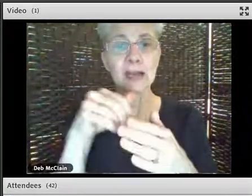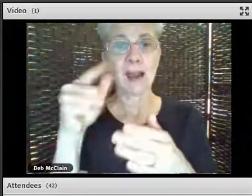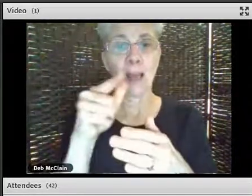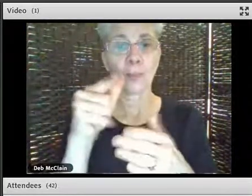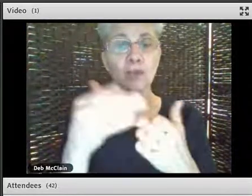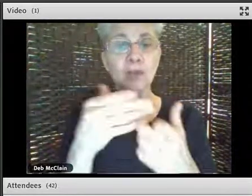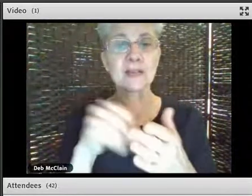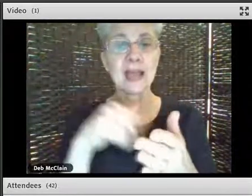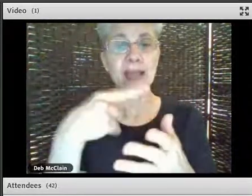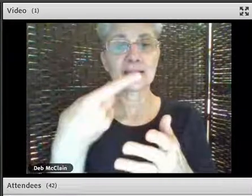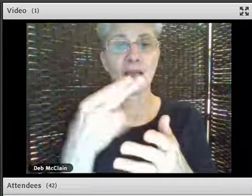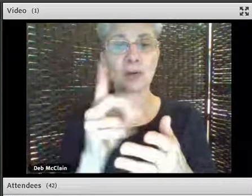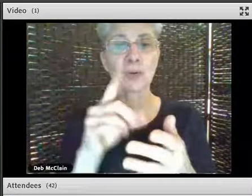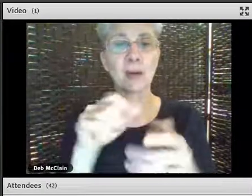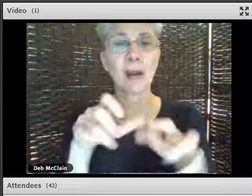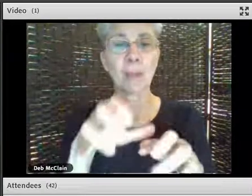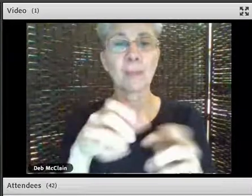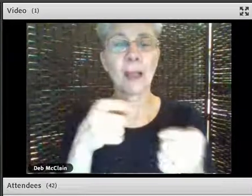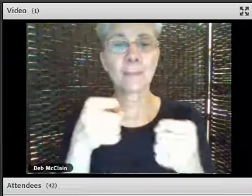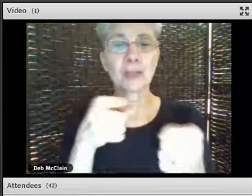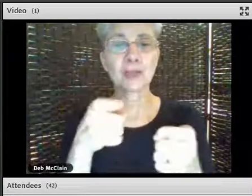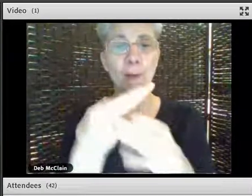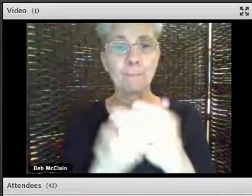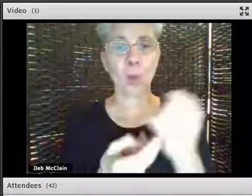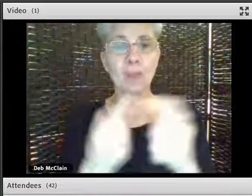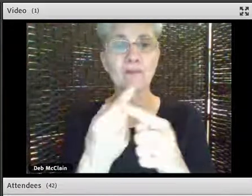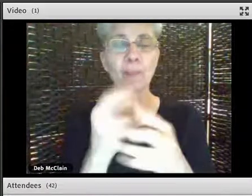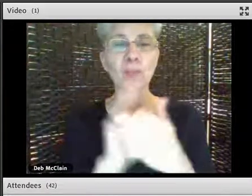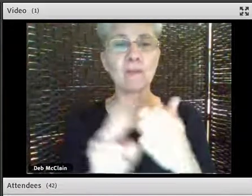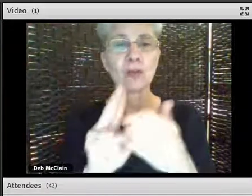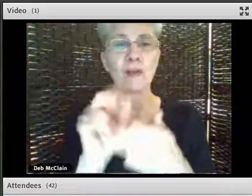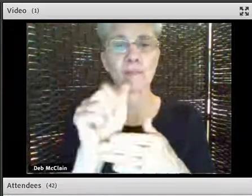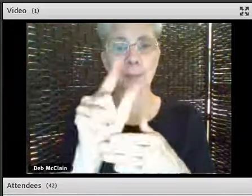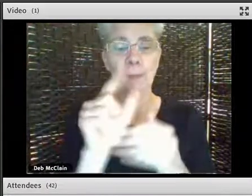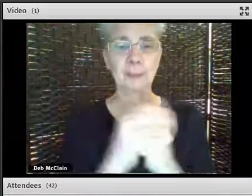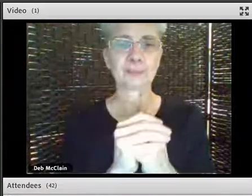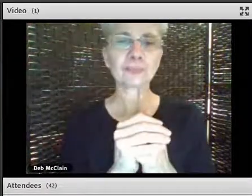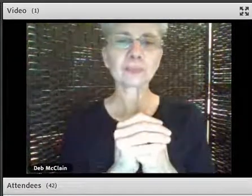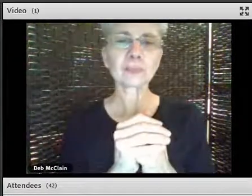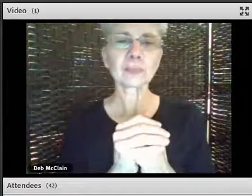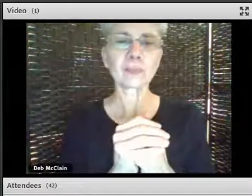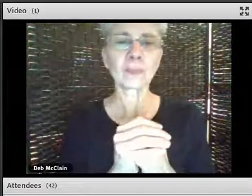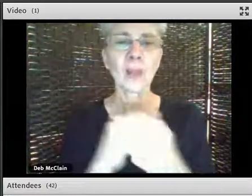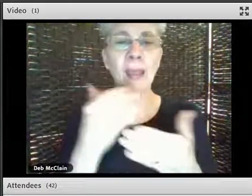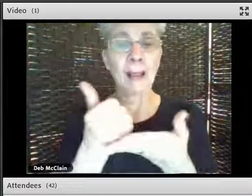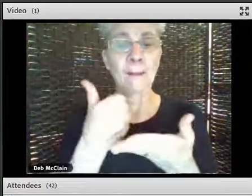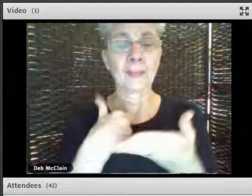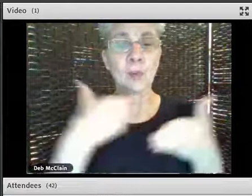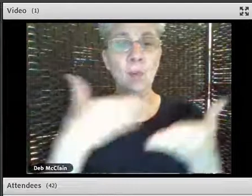and a doctorate in public administration, both from the University of Alabama. Please help me welcome Dr. Rollins